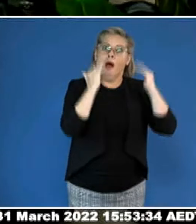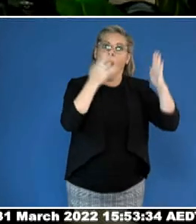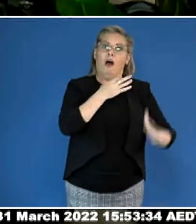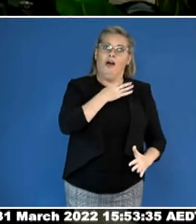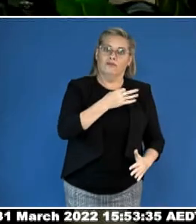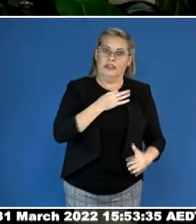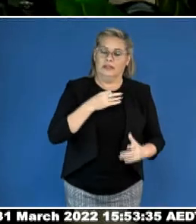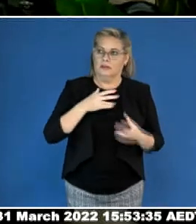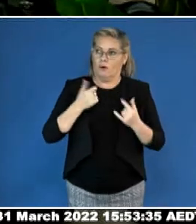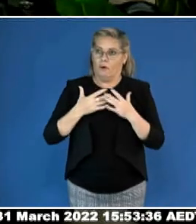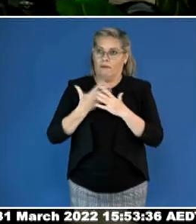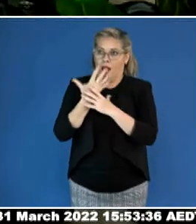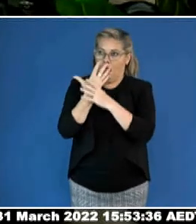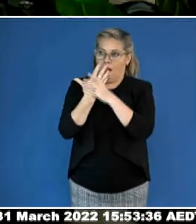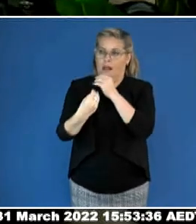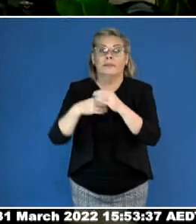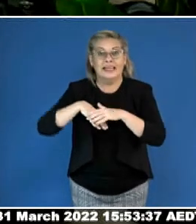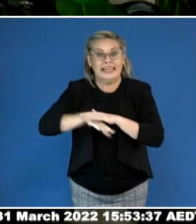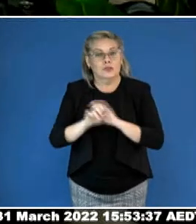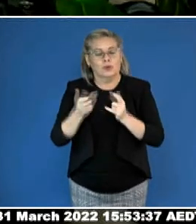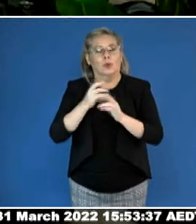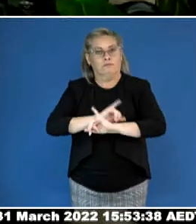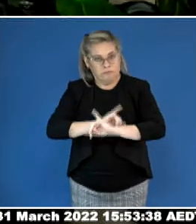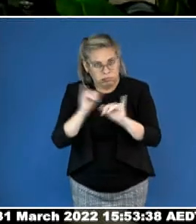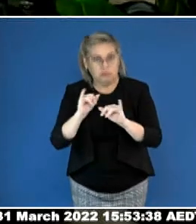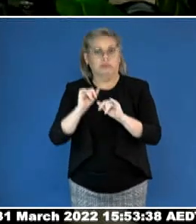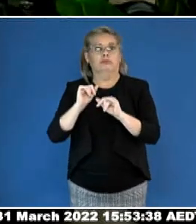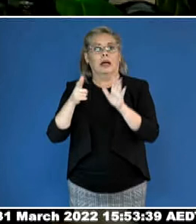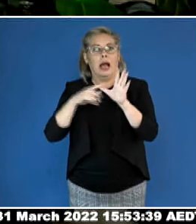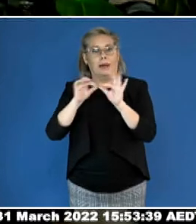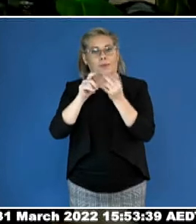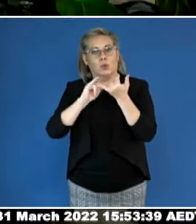relationships. There are many complex layers to these stories, and we are here today to